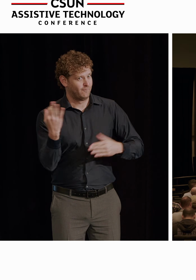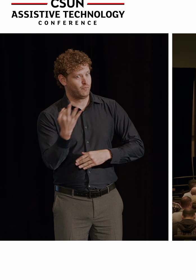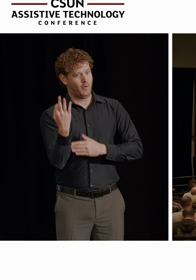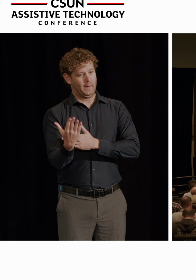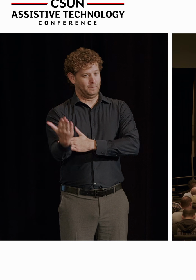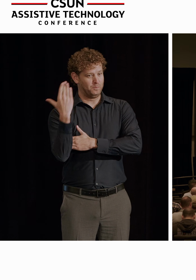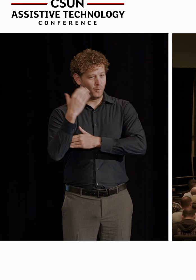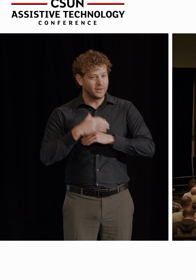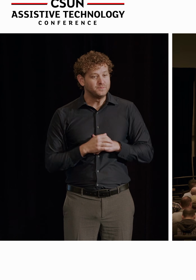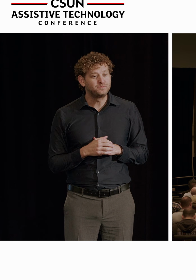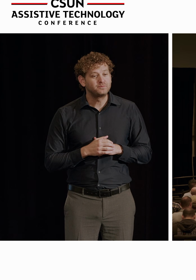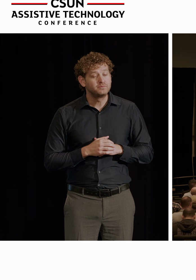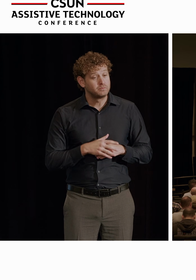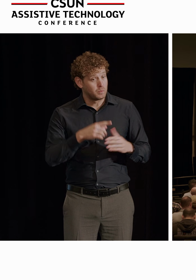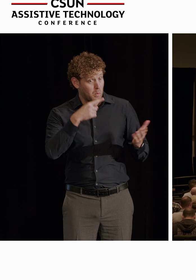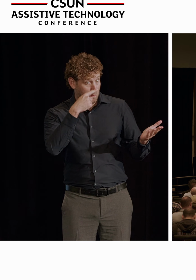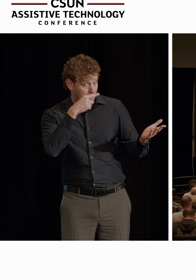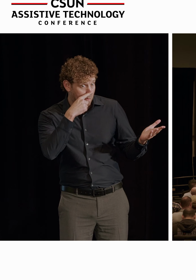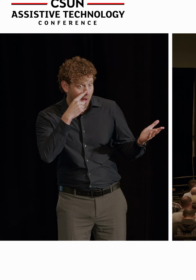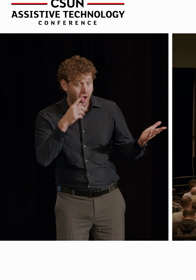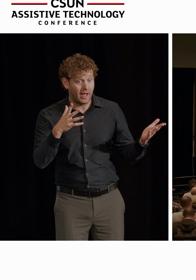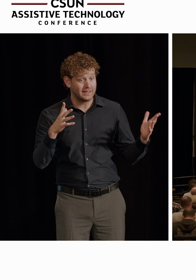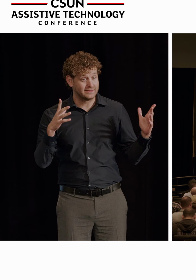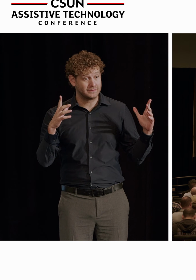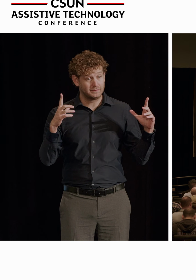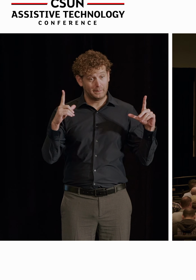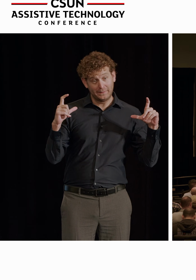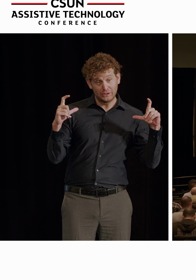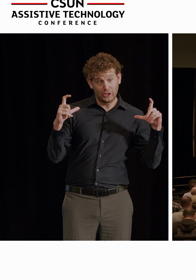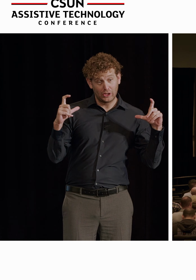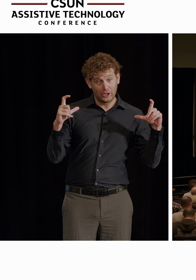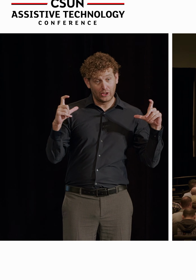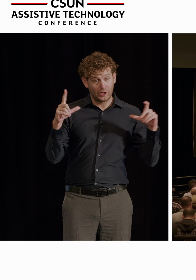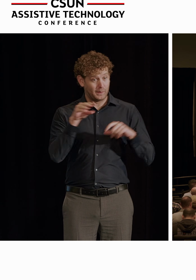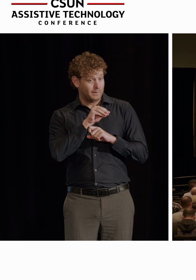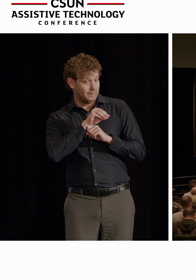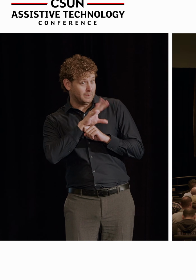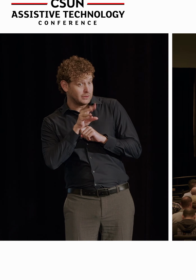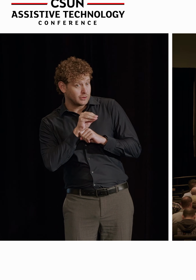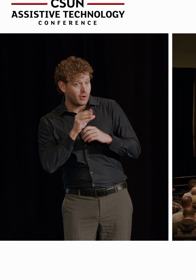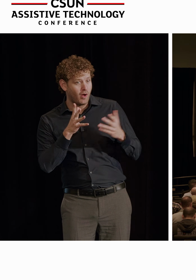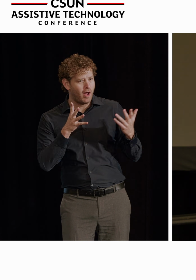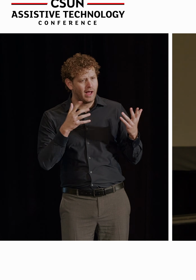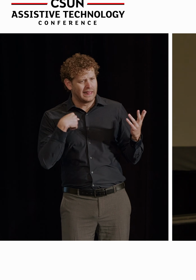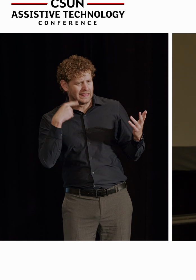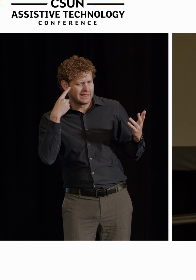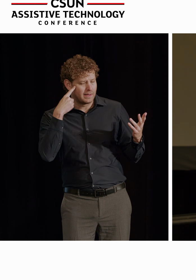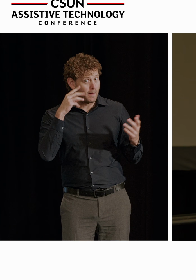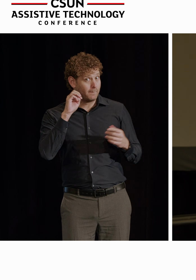I'm gonna take a quick picture of the room, we have a packed house. Hey, Meta, take a picture.